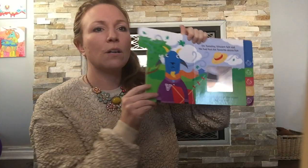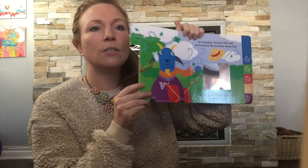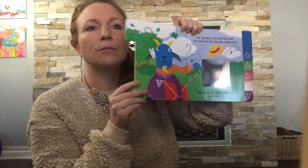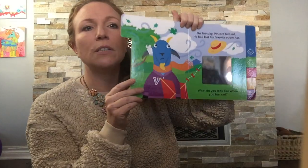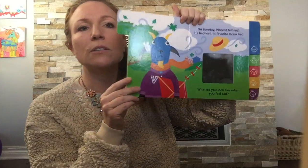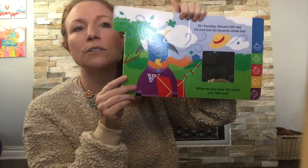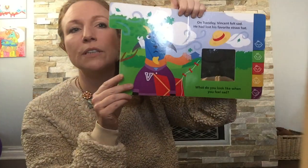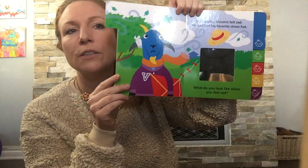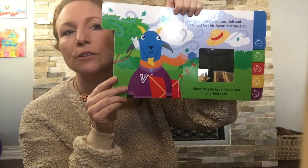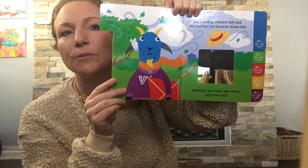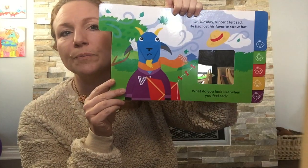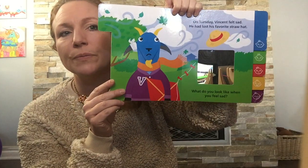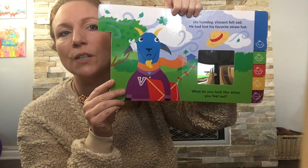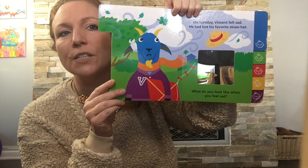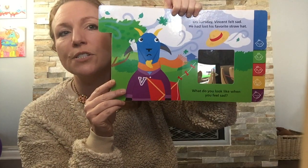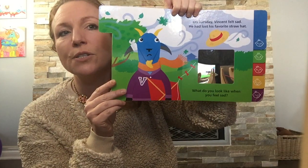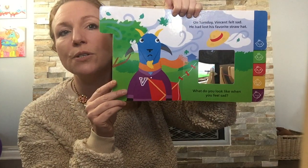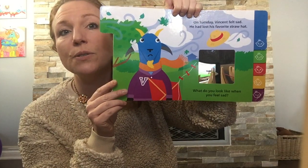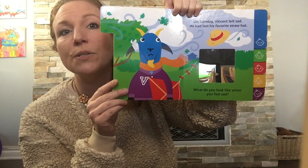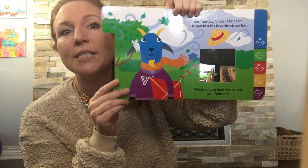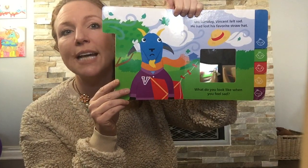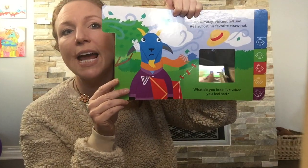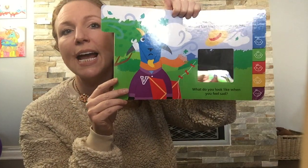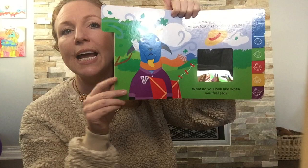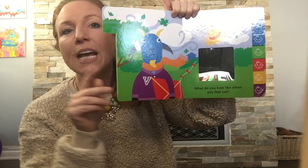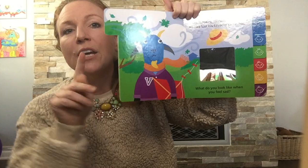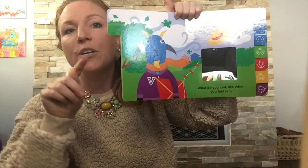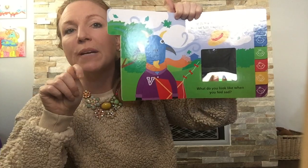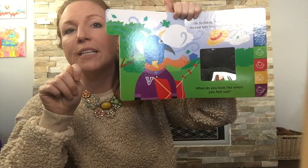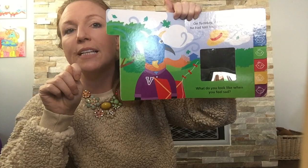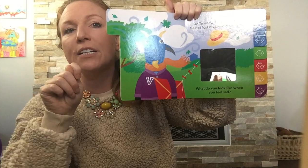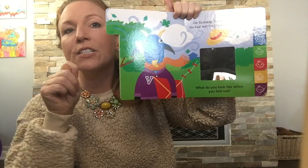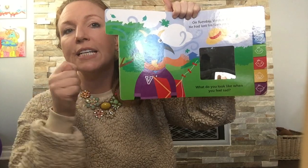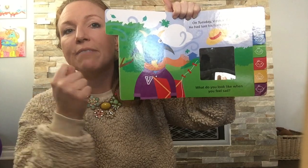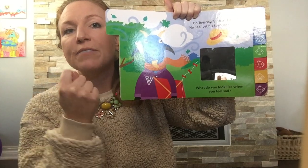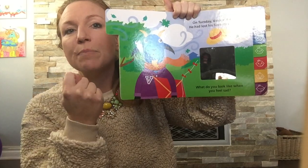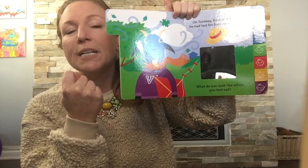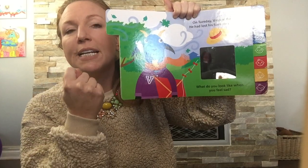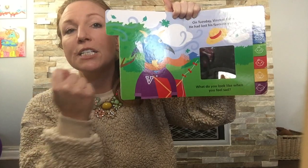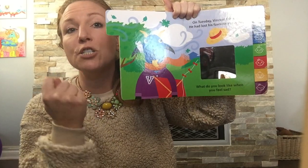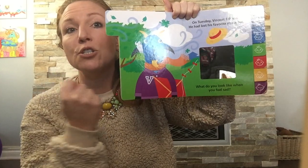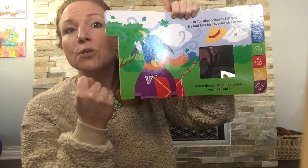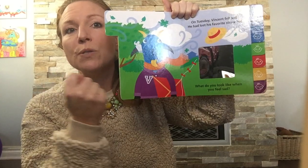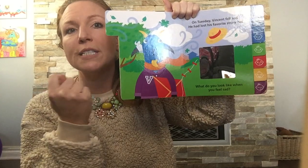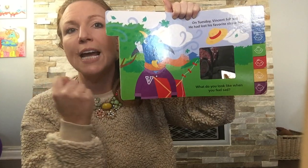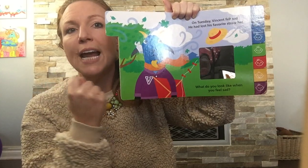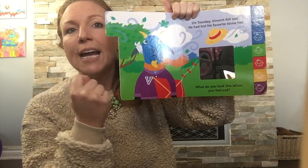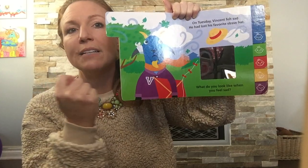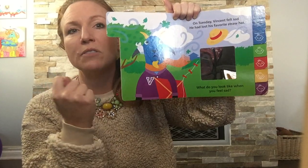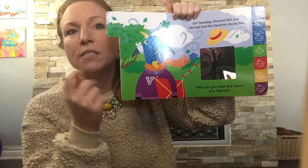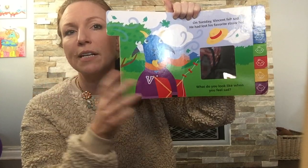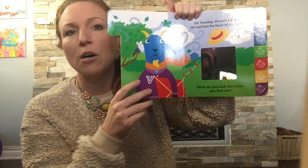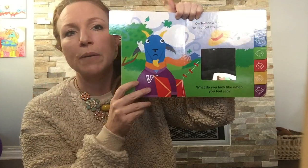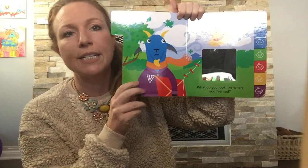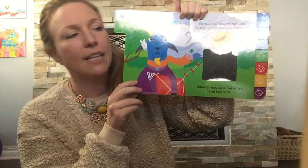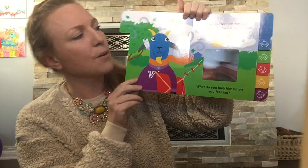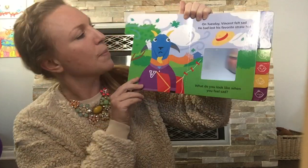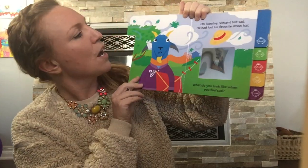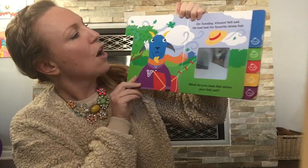Oh, oh no. On Tuesday, you make the letter "T," flip it in, TUESDAY just like Monday, there.